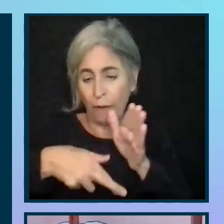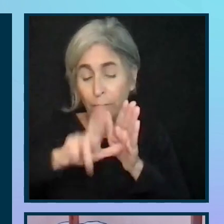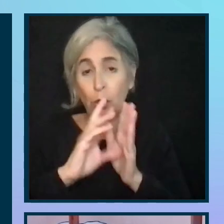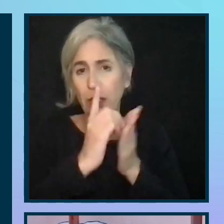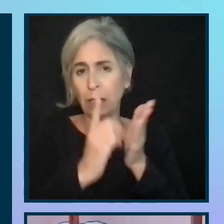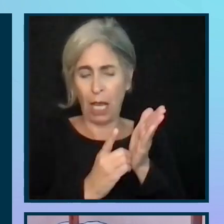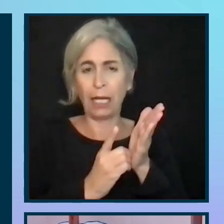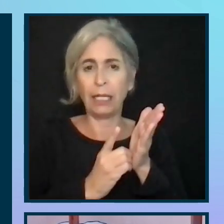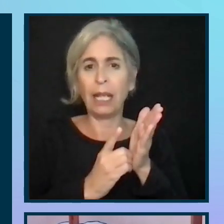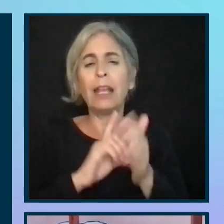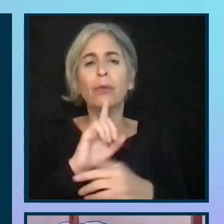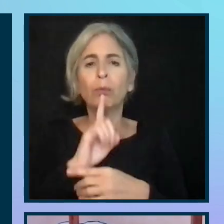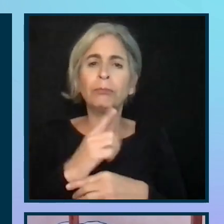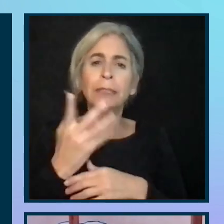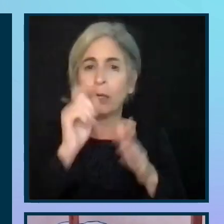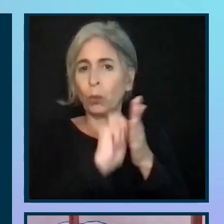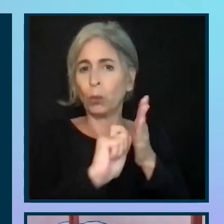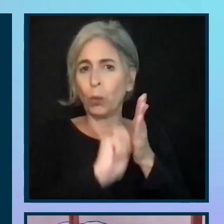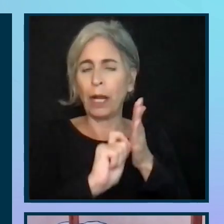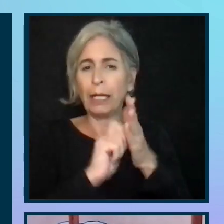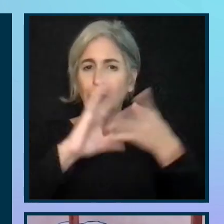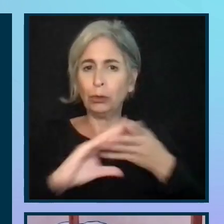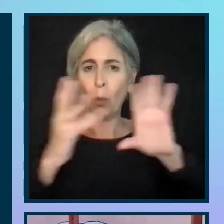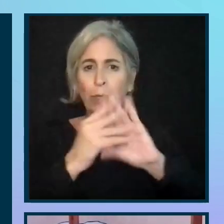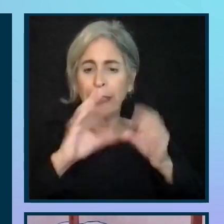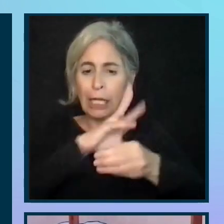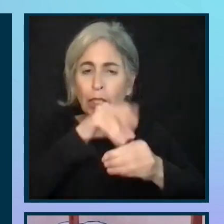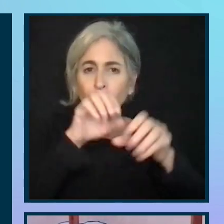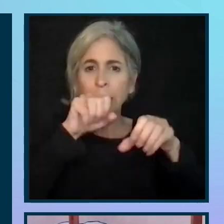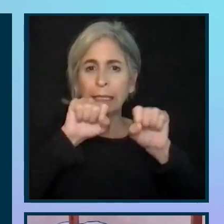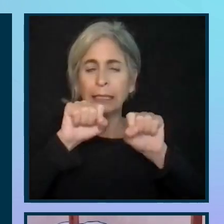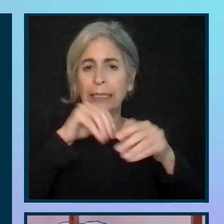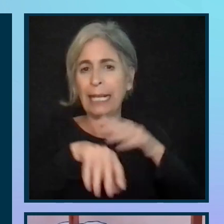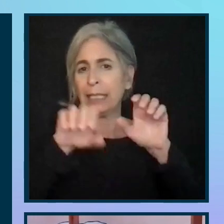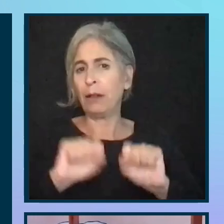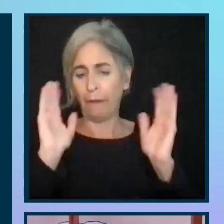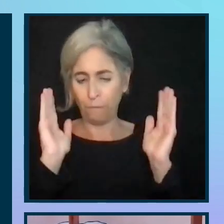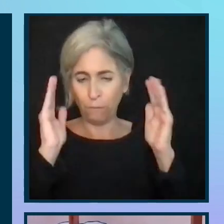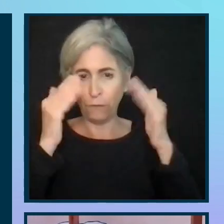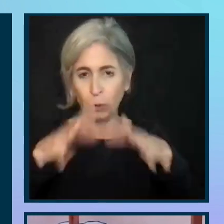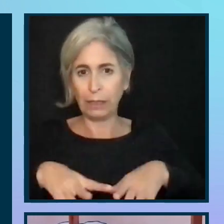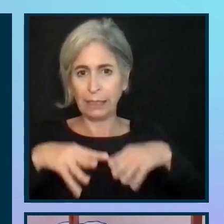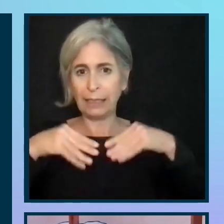and actually write stories and include accessibility-focused acceptance criteria, and they'll think through